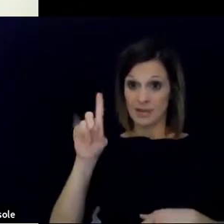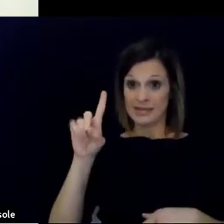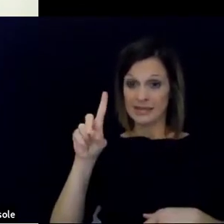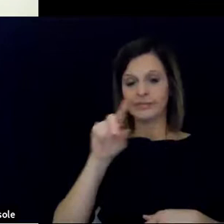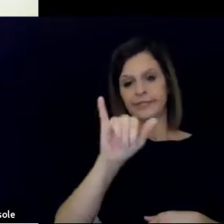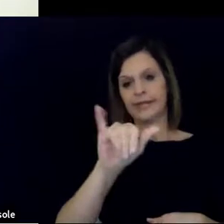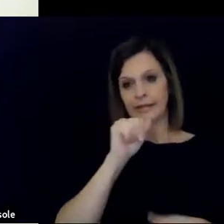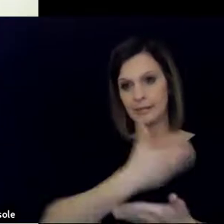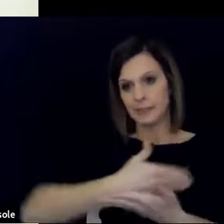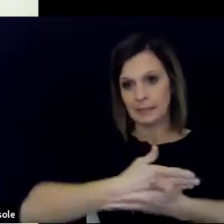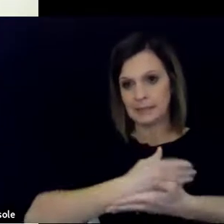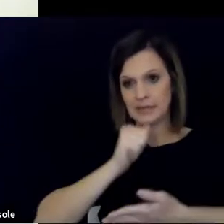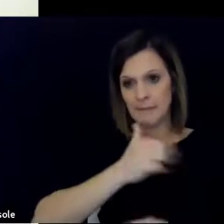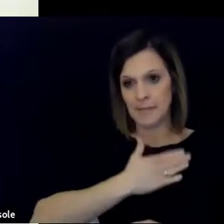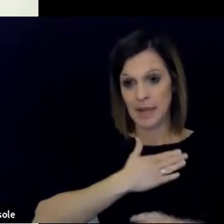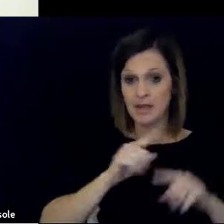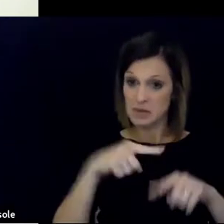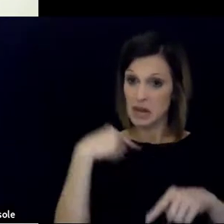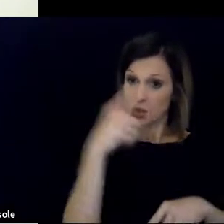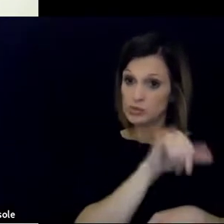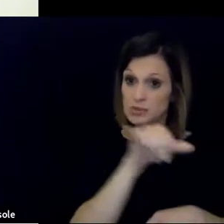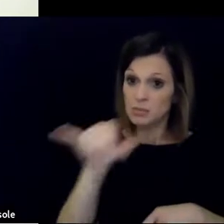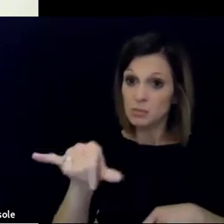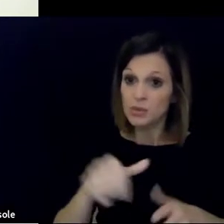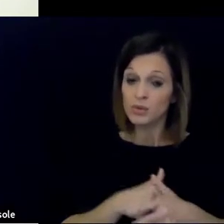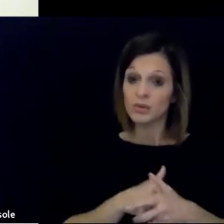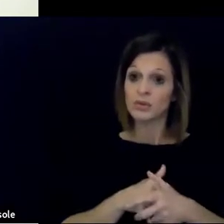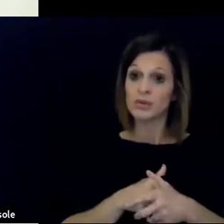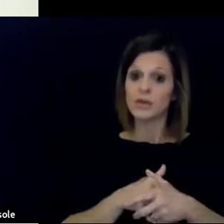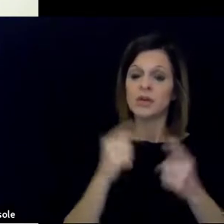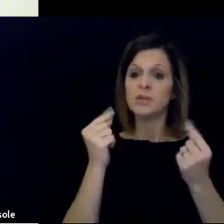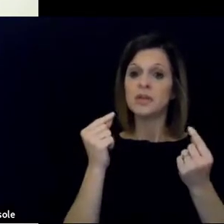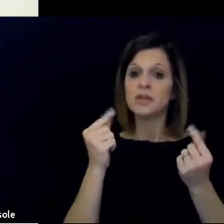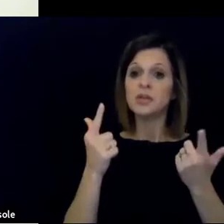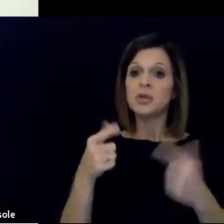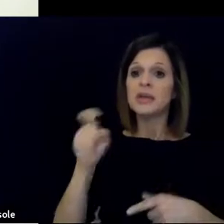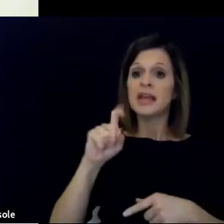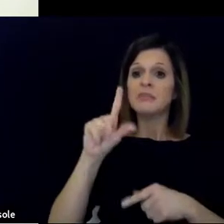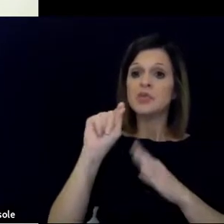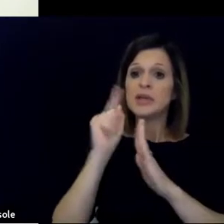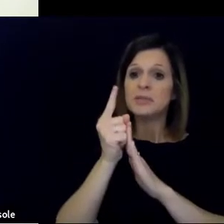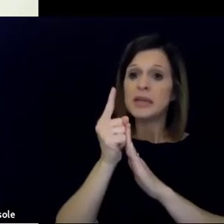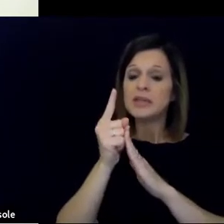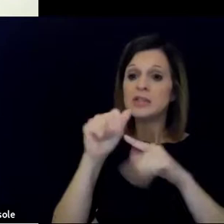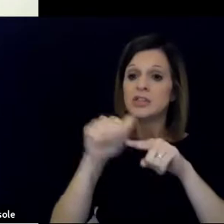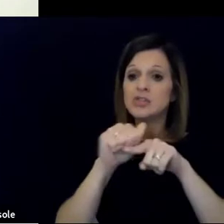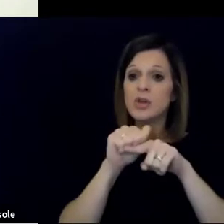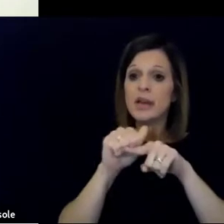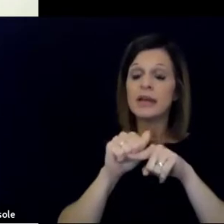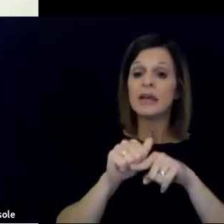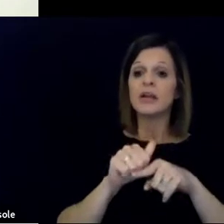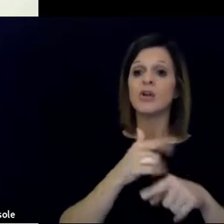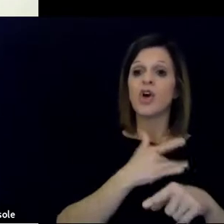They gave us 20 minutes training on apnea monitor and suction machine and feeding tubes